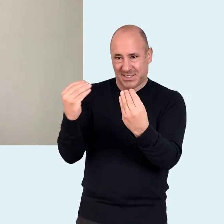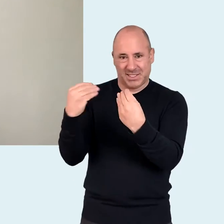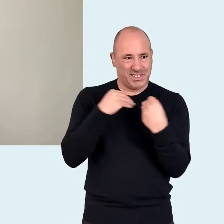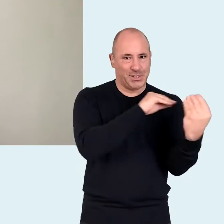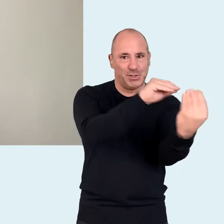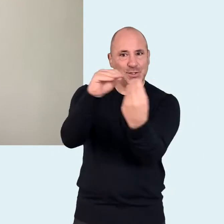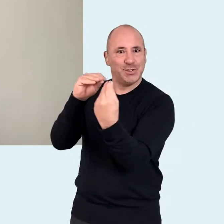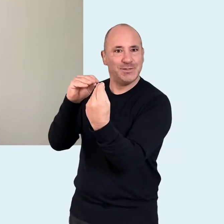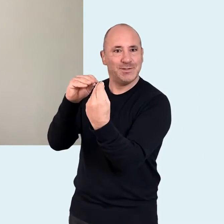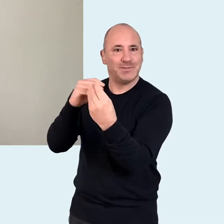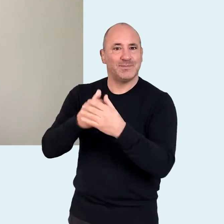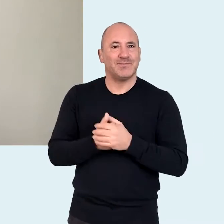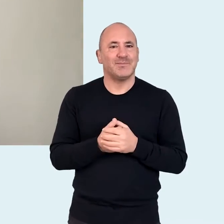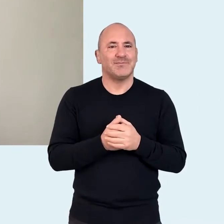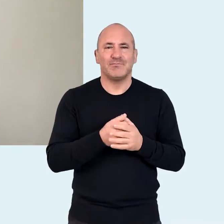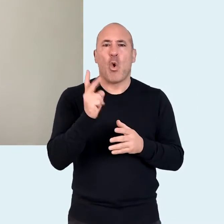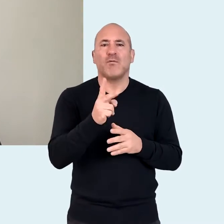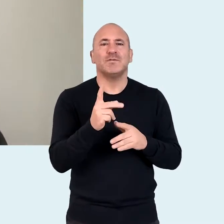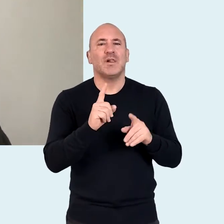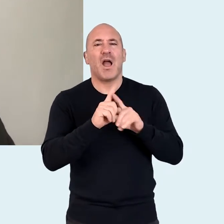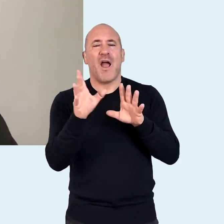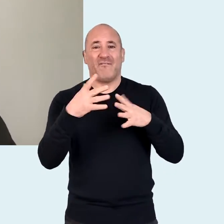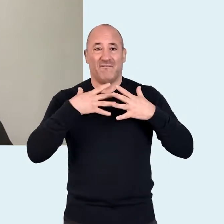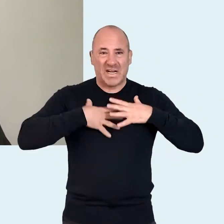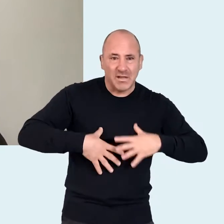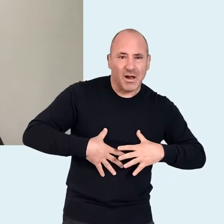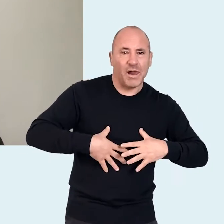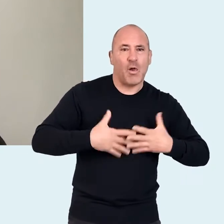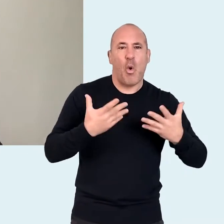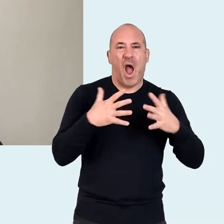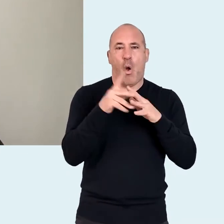to teach that skill to everybody else. So oftentimes it's about their physicality, a